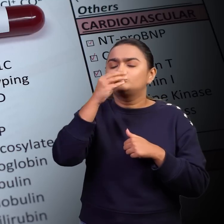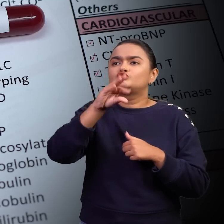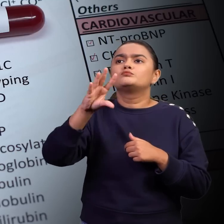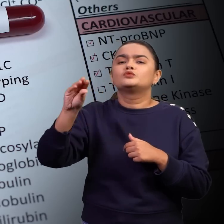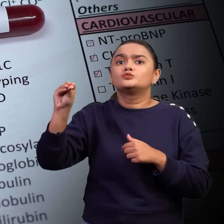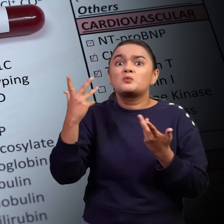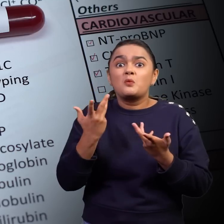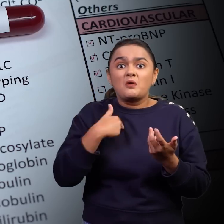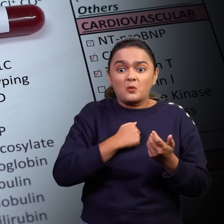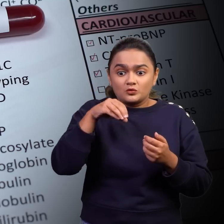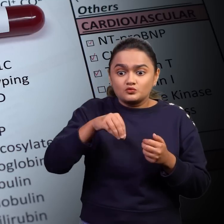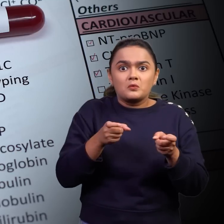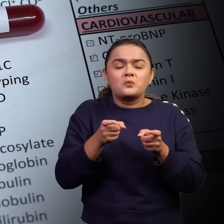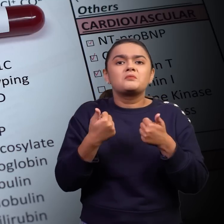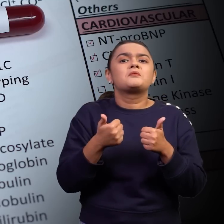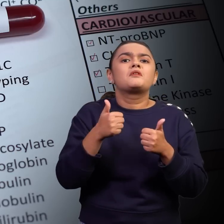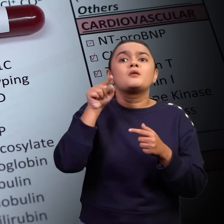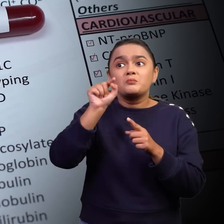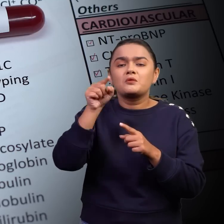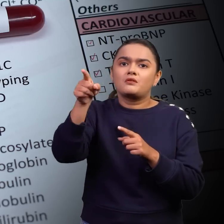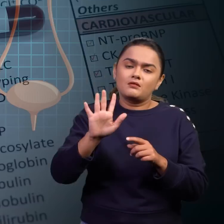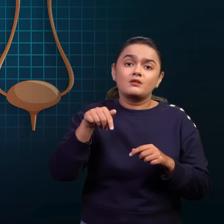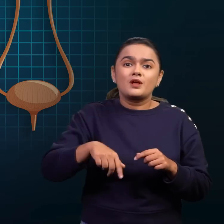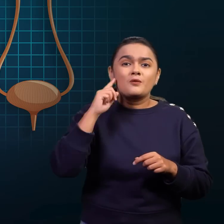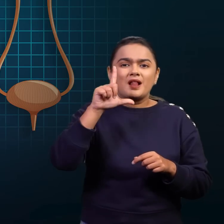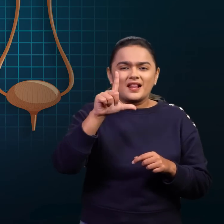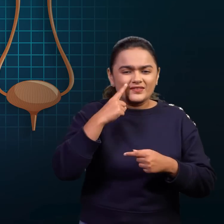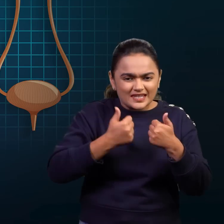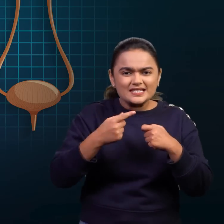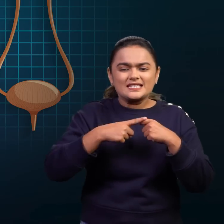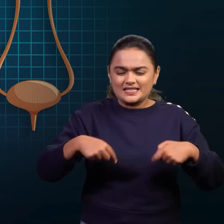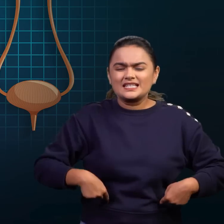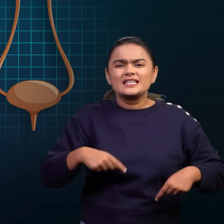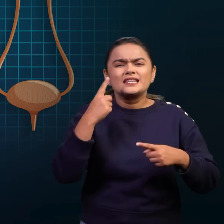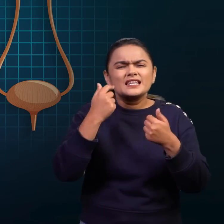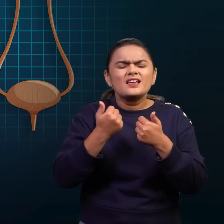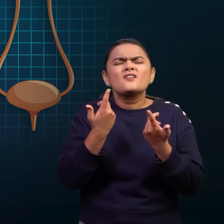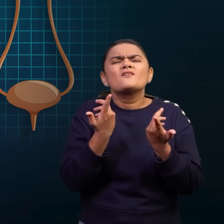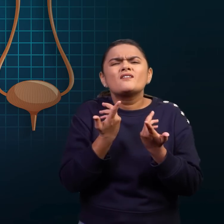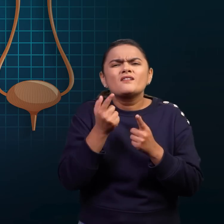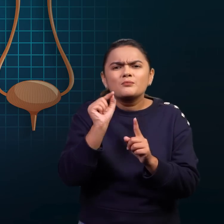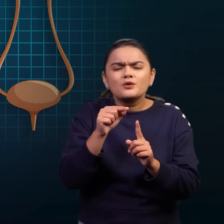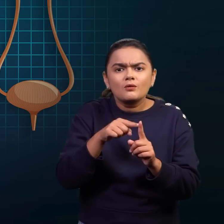Therefore, we should avoid those foods to maintain our sugar levels. Why do we do a renal function test or kidney test?